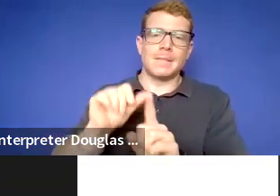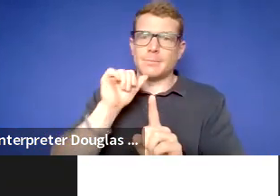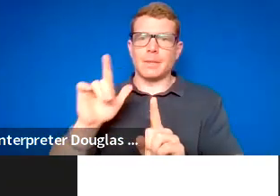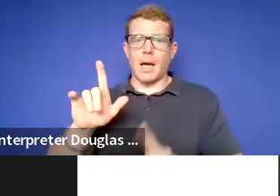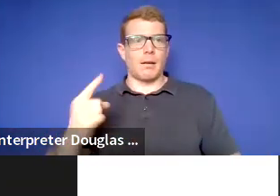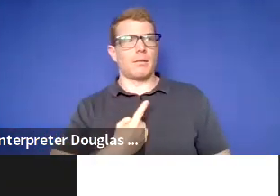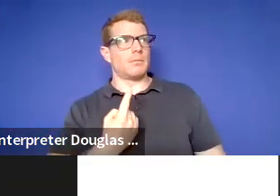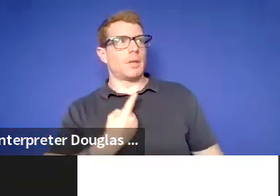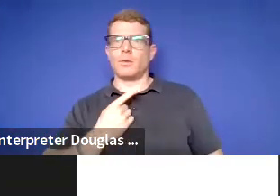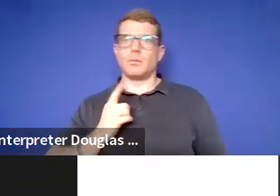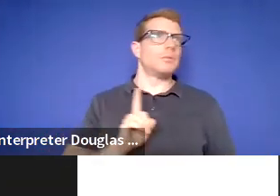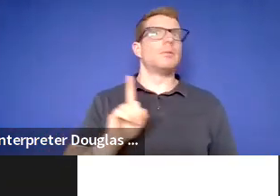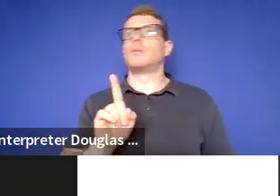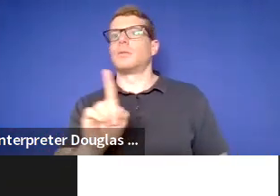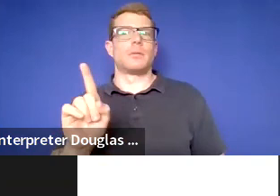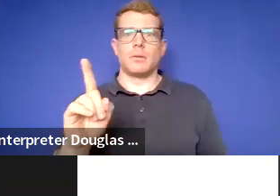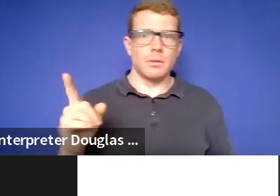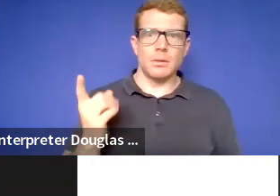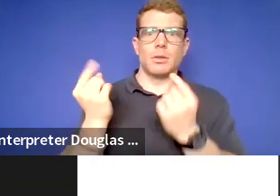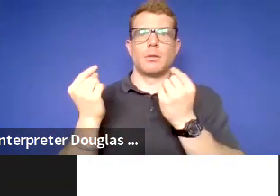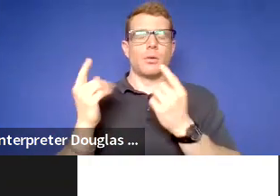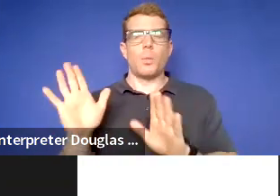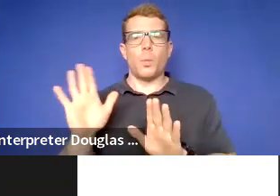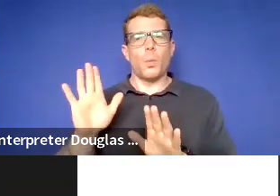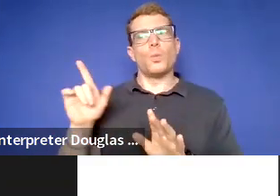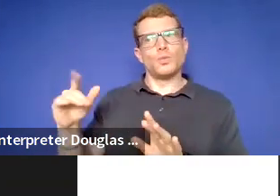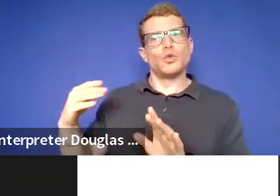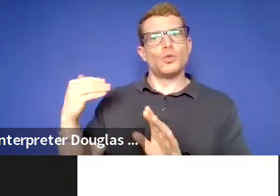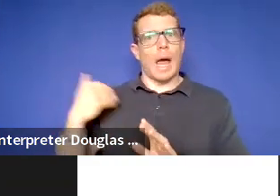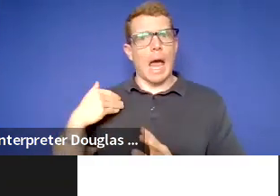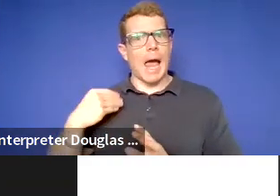I need to call you with any questions that I had, and you, would, you know, have an answer for me?